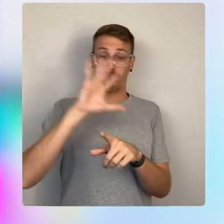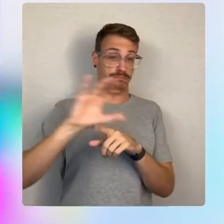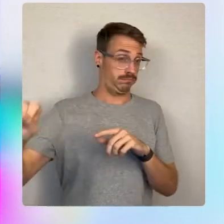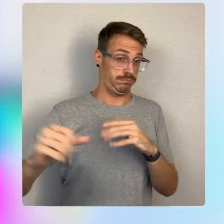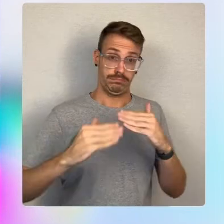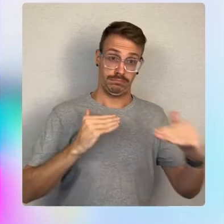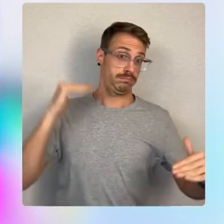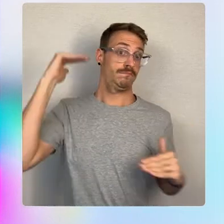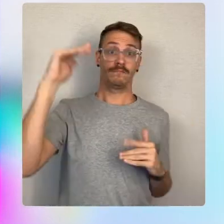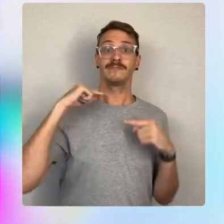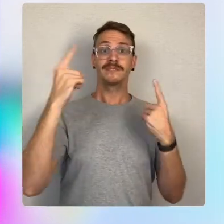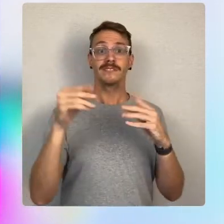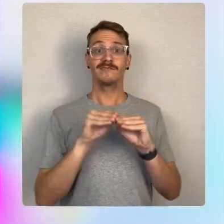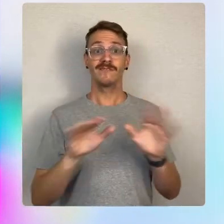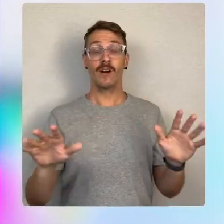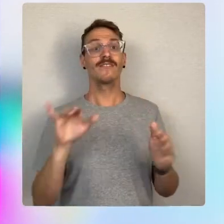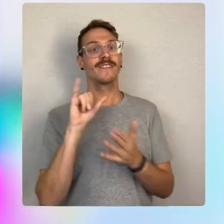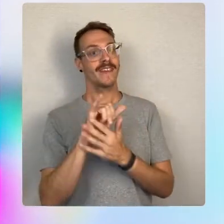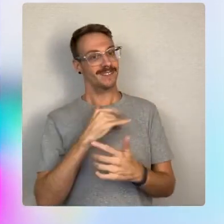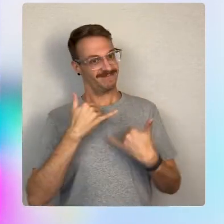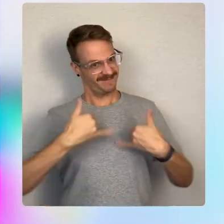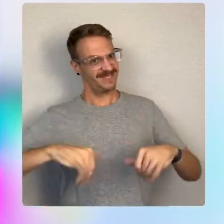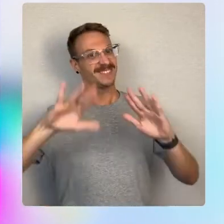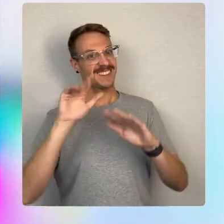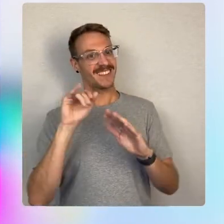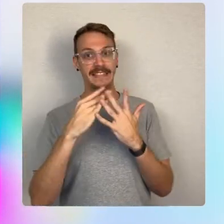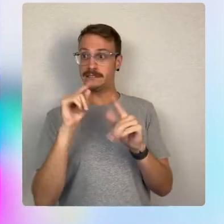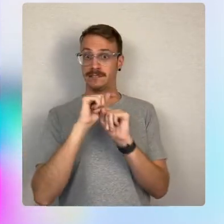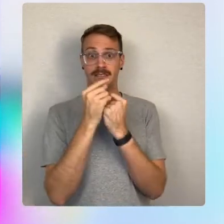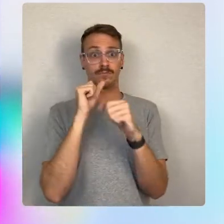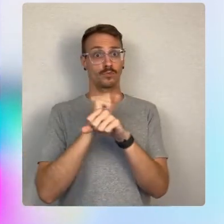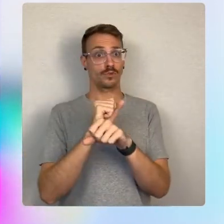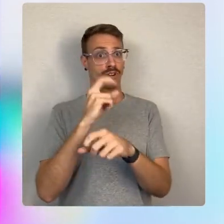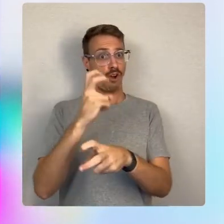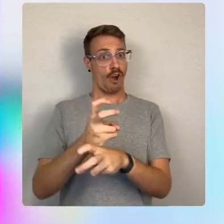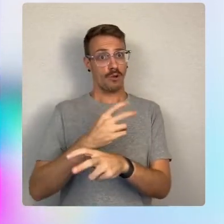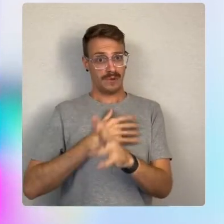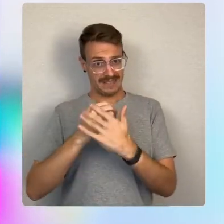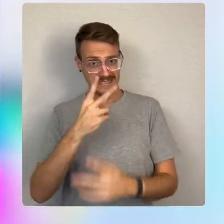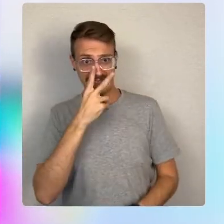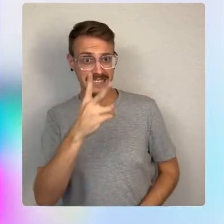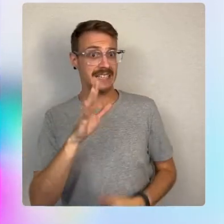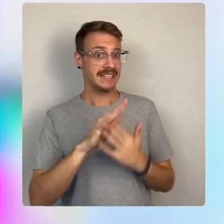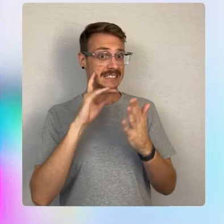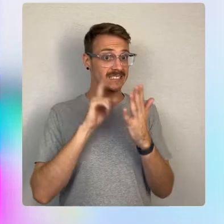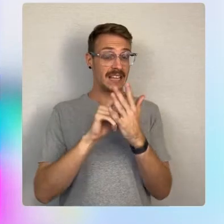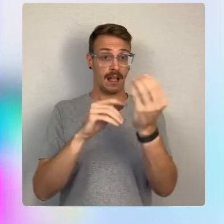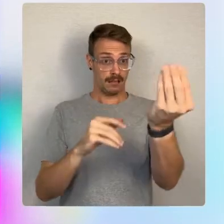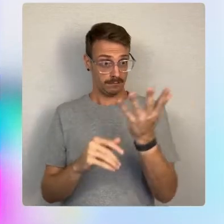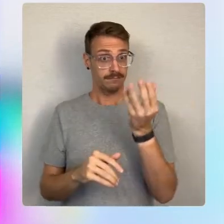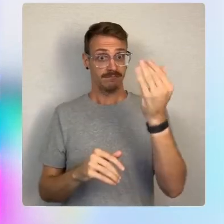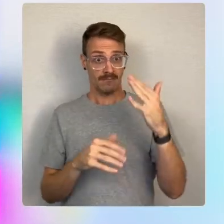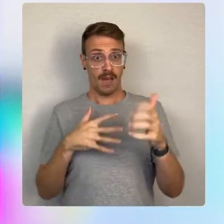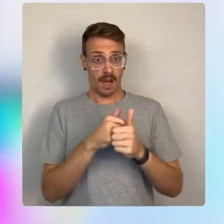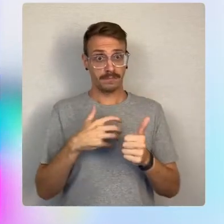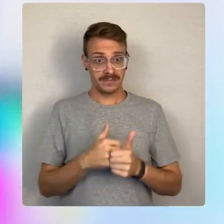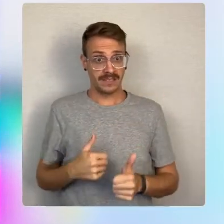and that continues to be the case, you know, the team is working very hard on it, we can see, we can tell as the updates come out and we see the level of interaction